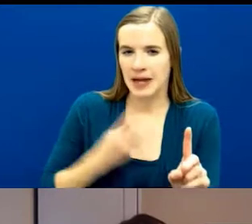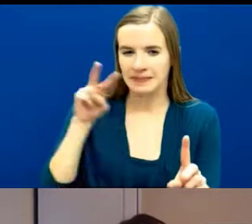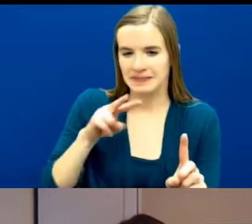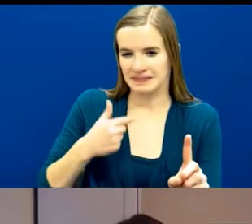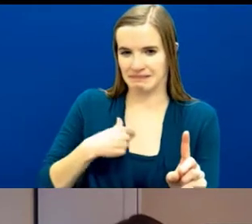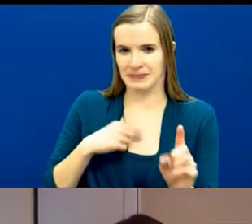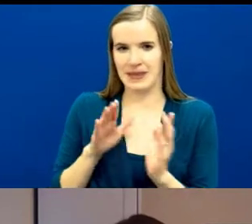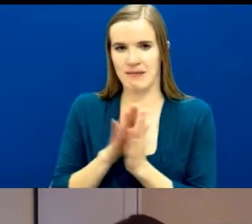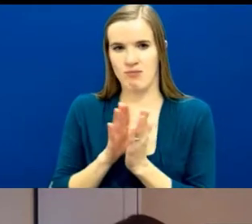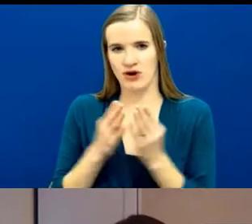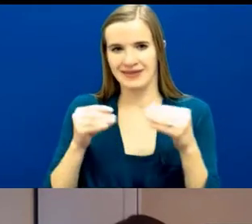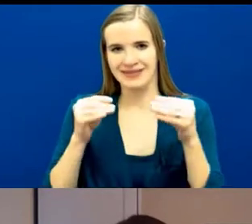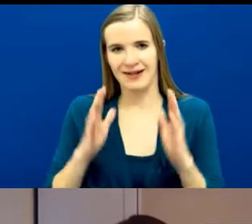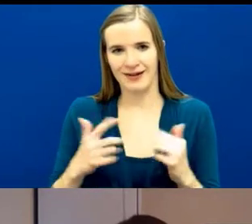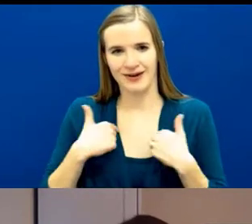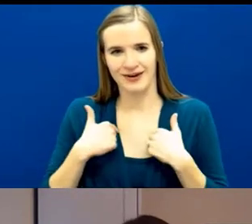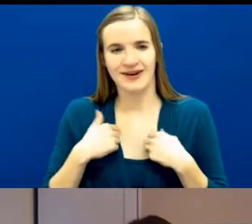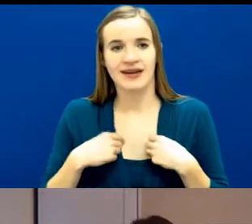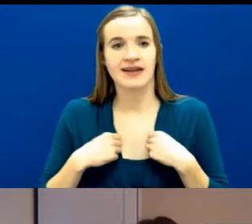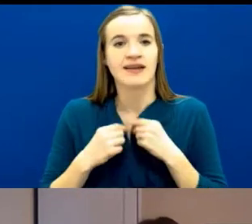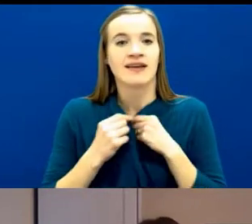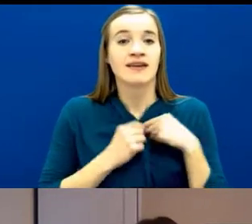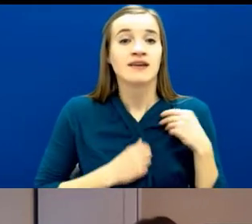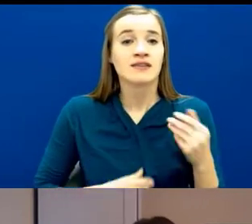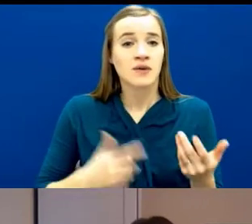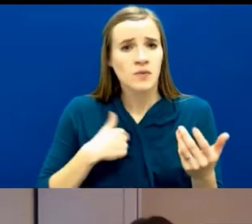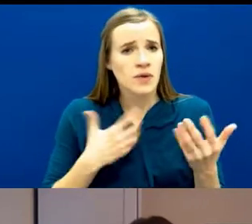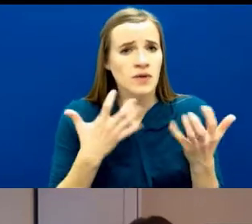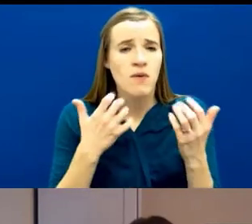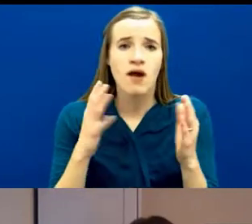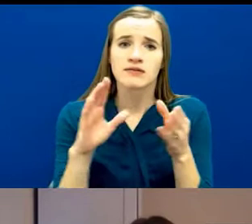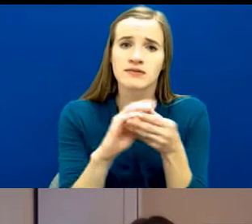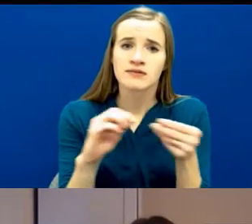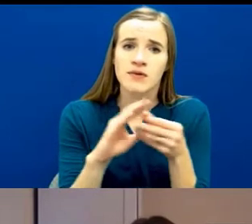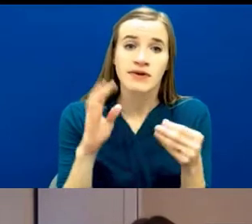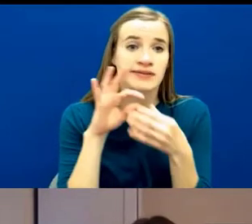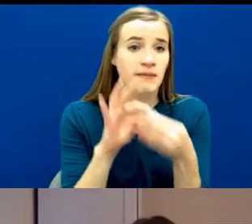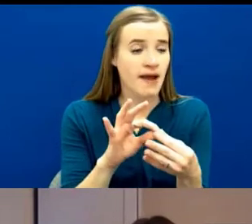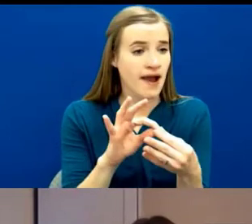for, as well as the stories about the activists and the movement, is also just